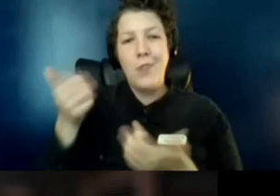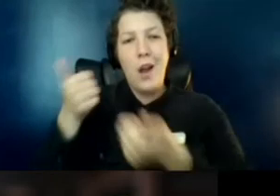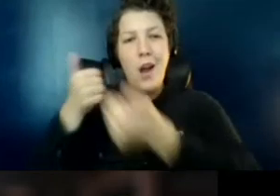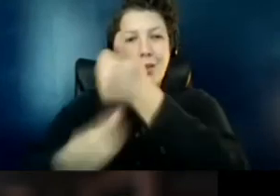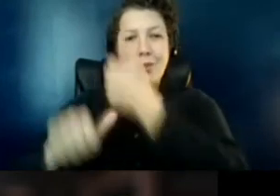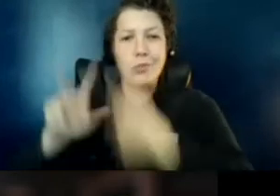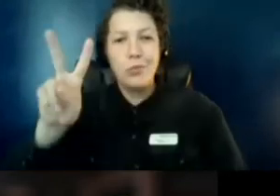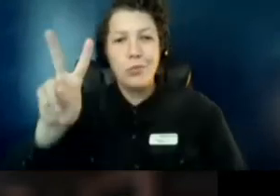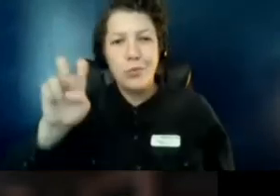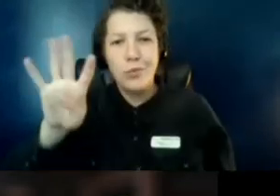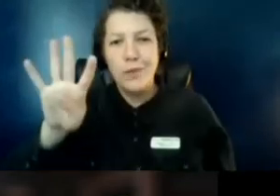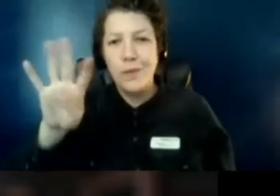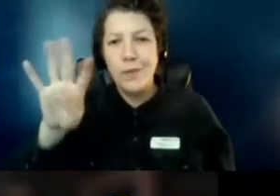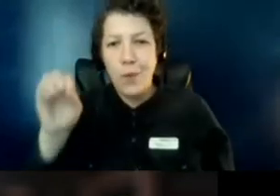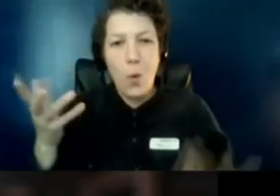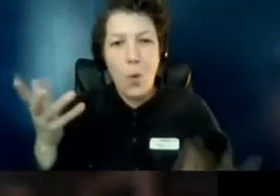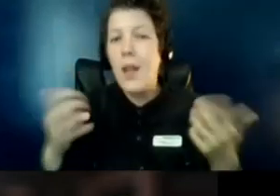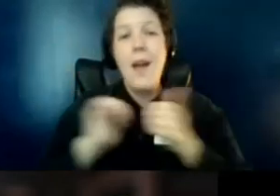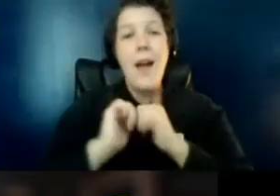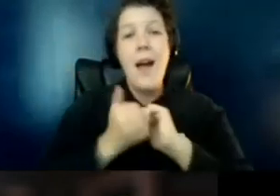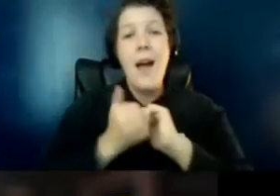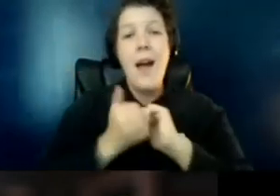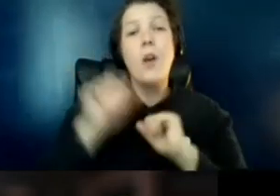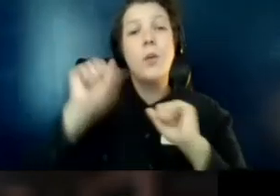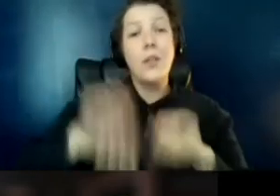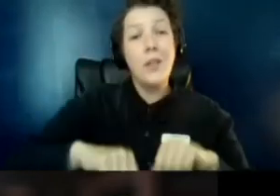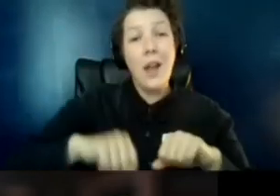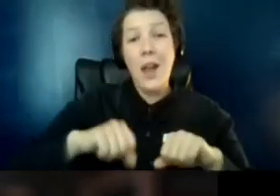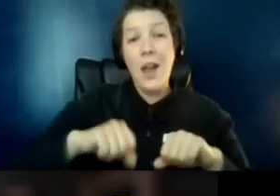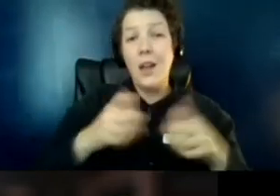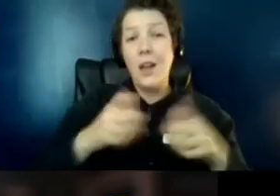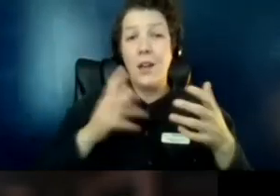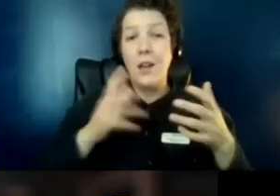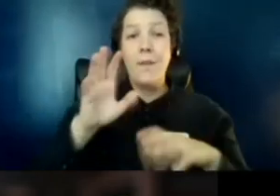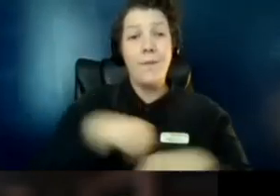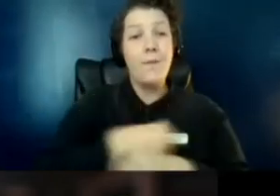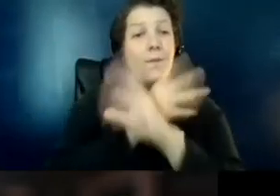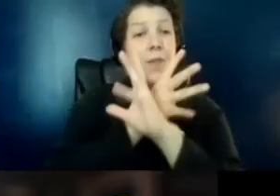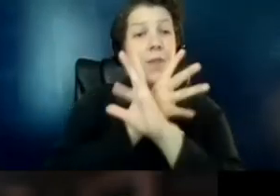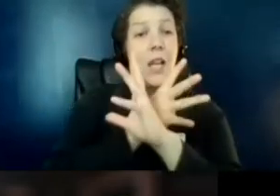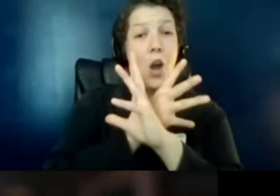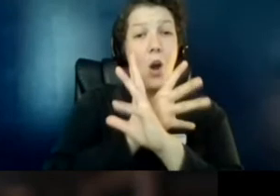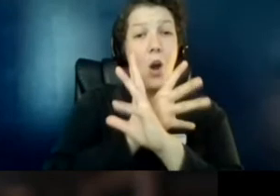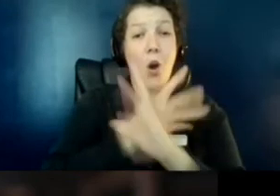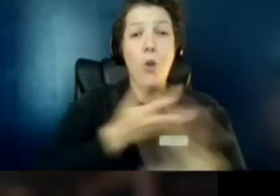over a video conference. Ideally you would get to a place where you could go out and